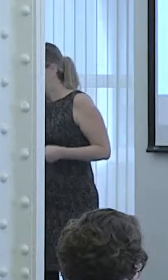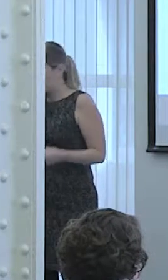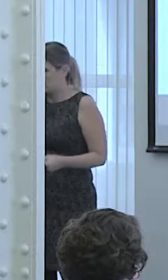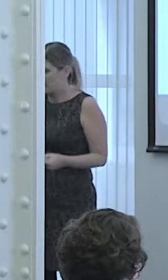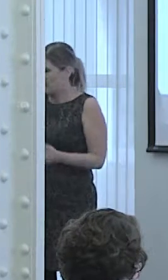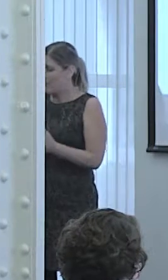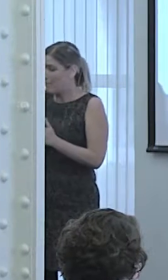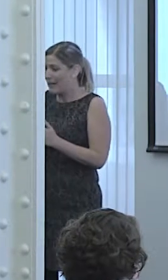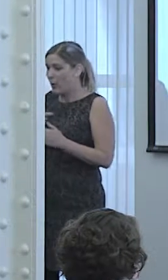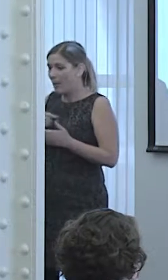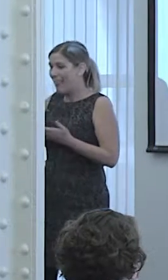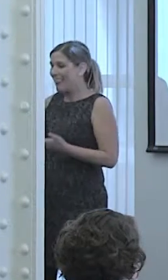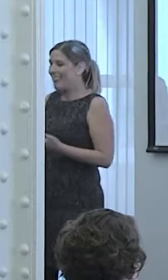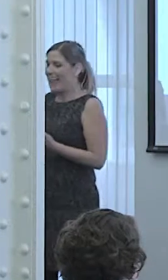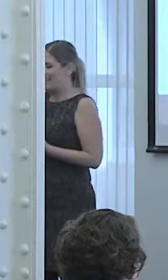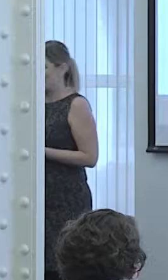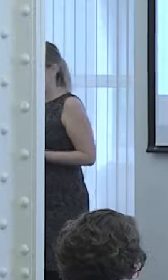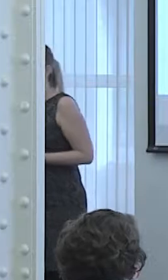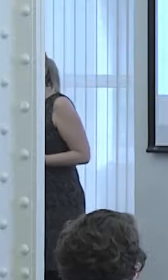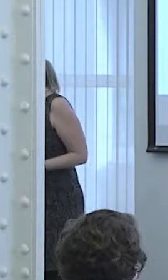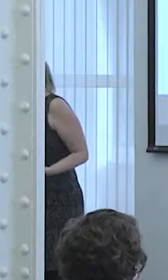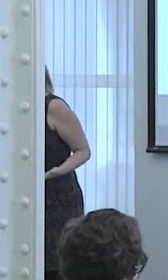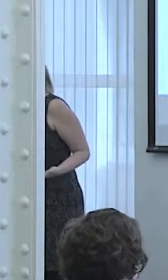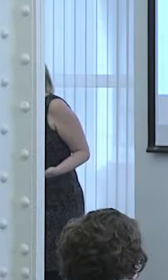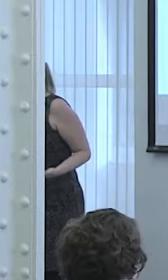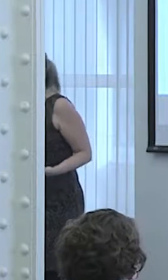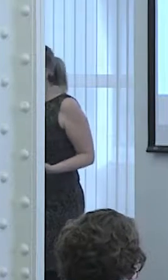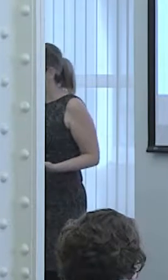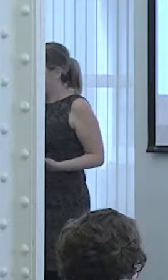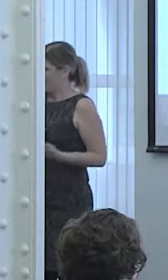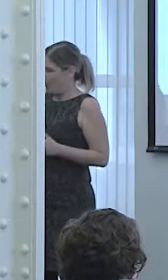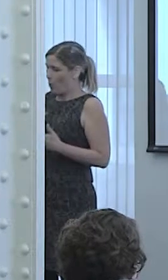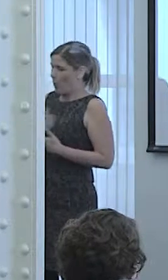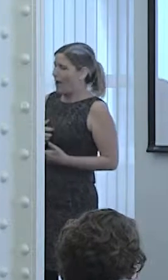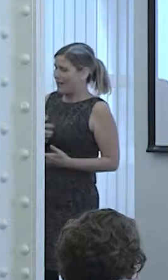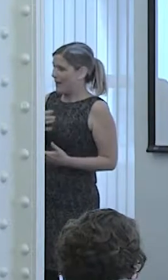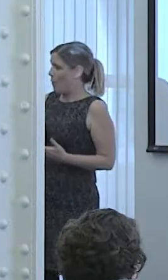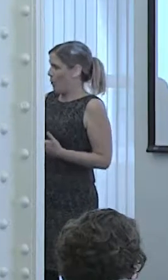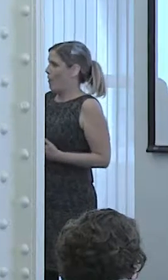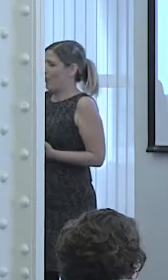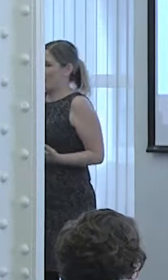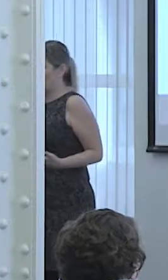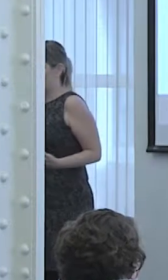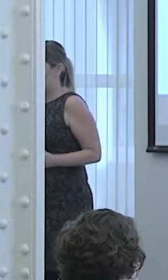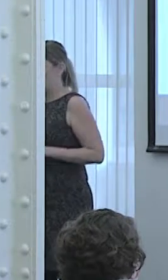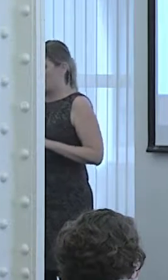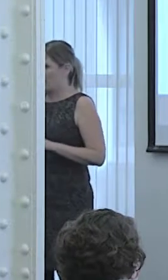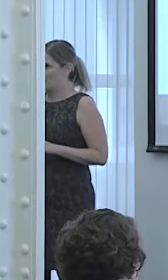and that also does not make us less unwanted. And whenever people are like, "I wouldn't do this, that